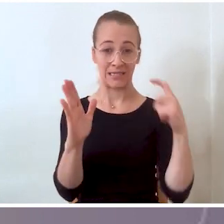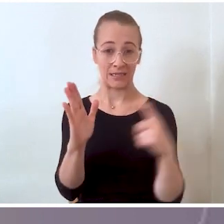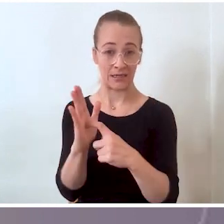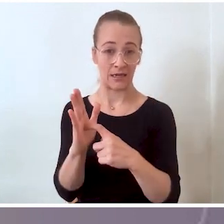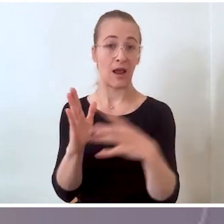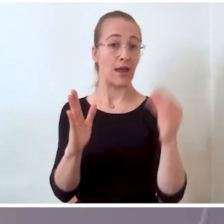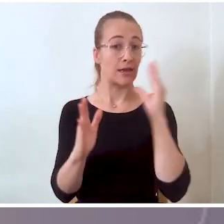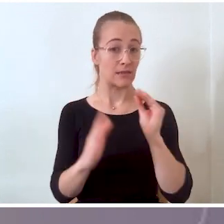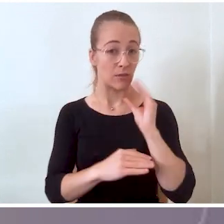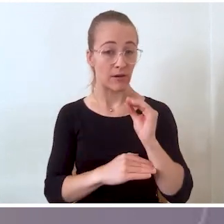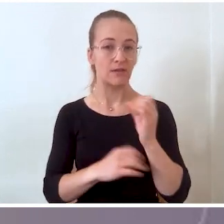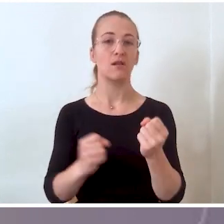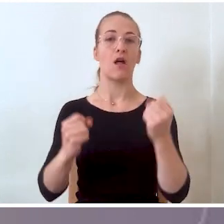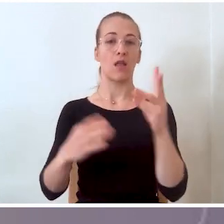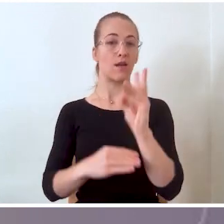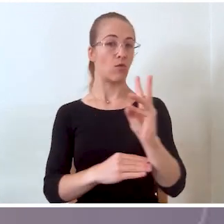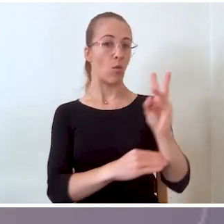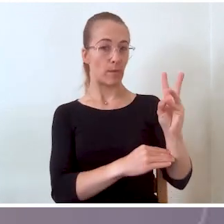and what we've experienced, a lot of websites